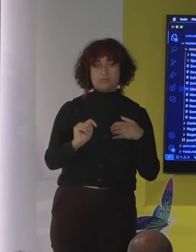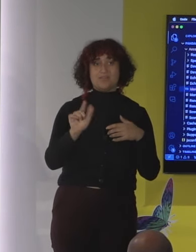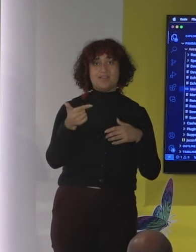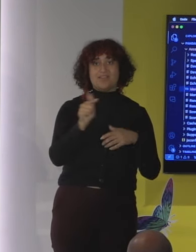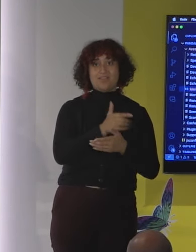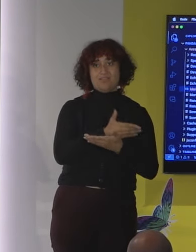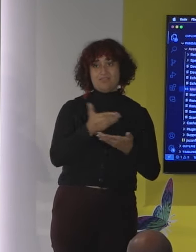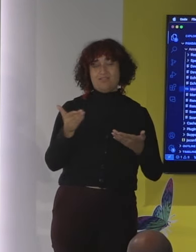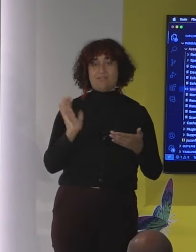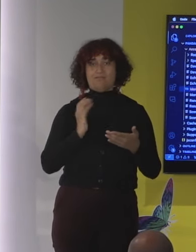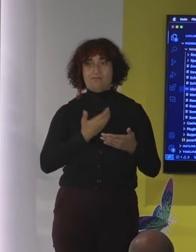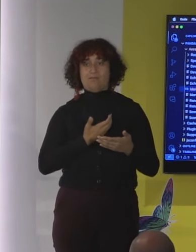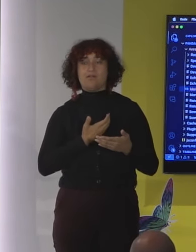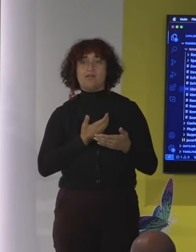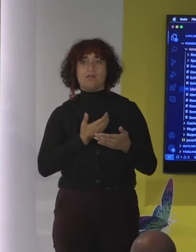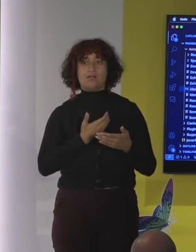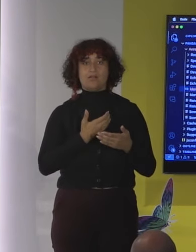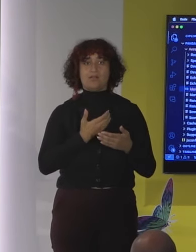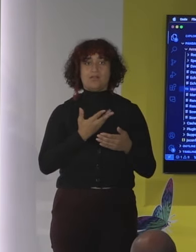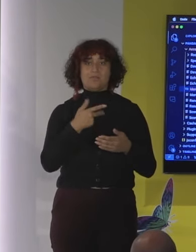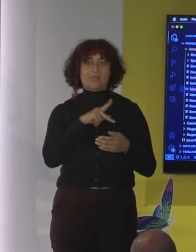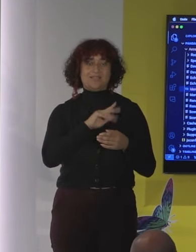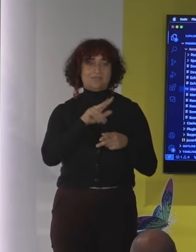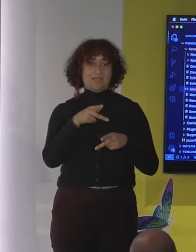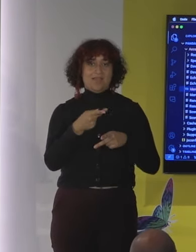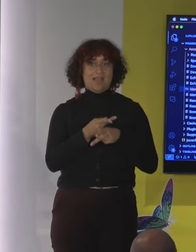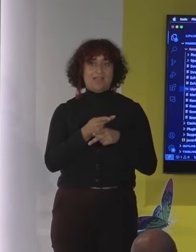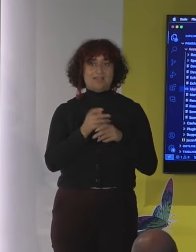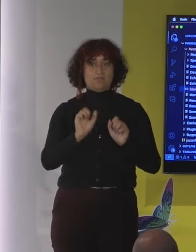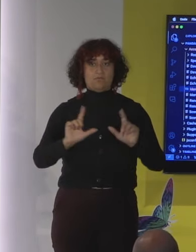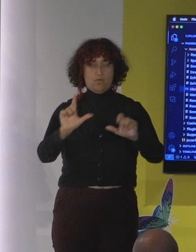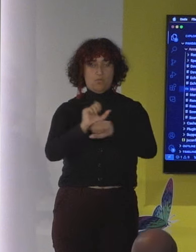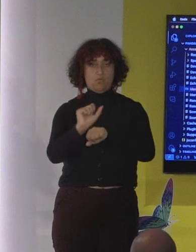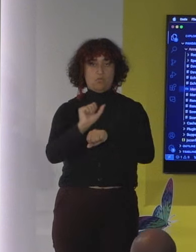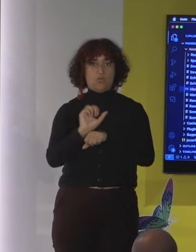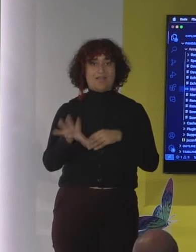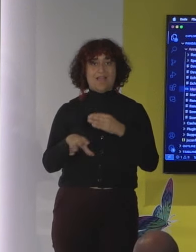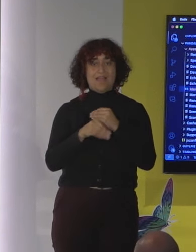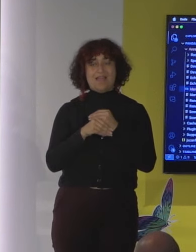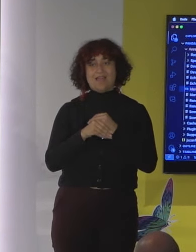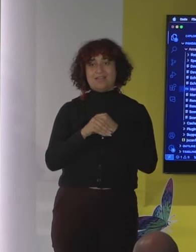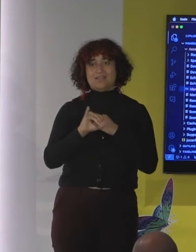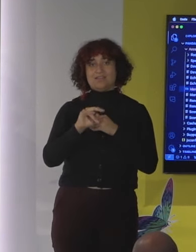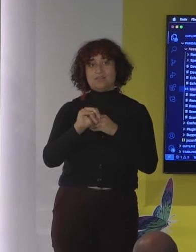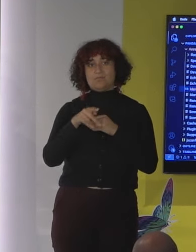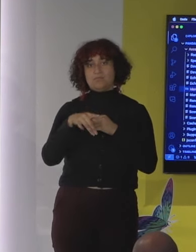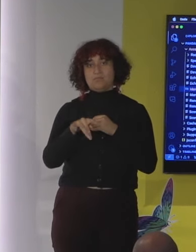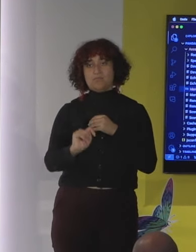of our custom types of framework at input and the parentheses. That's how we know we're adding an input property